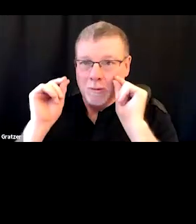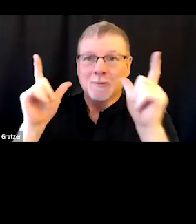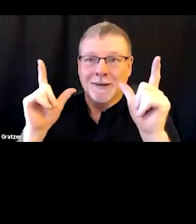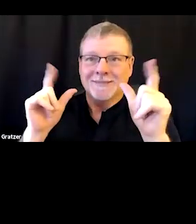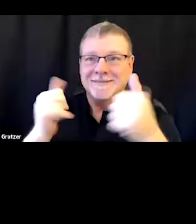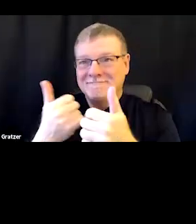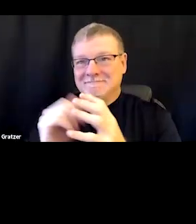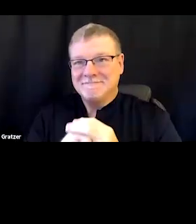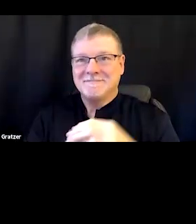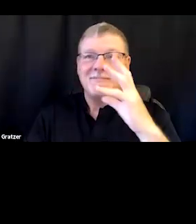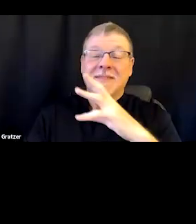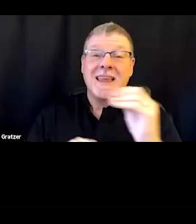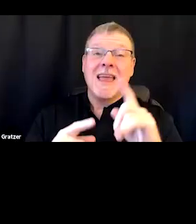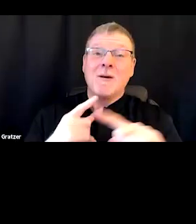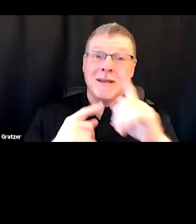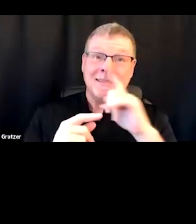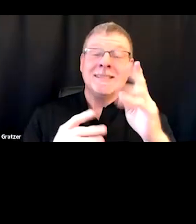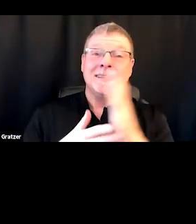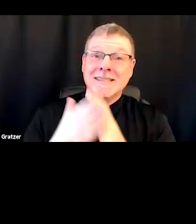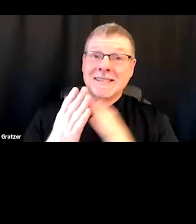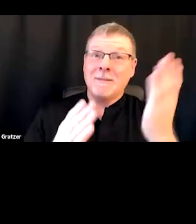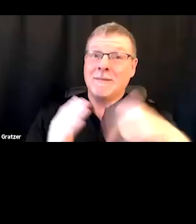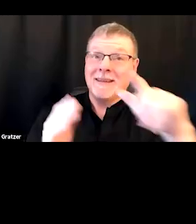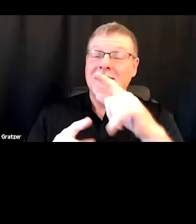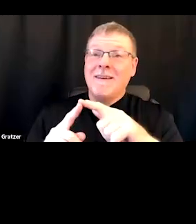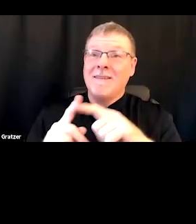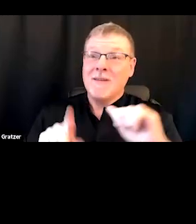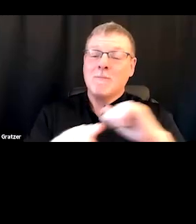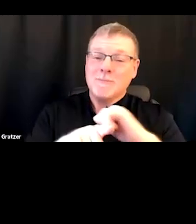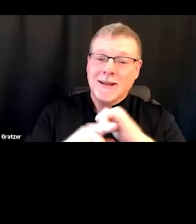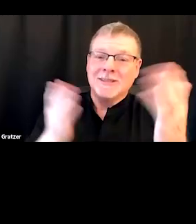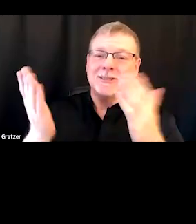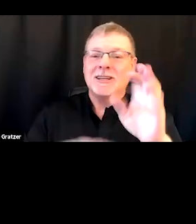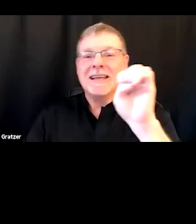We do also see about 12% of you joining from crisis services, EMS,